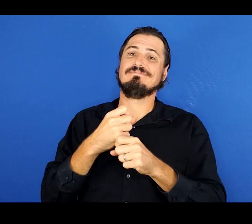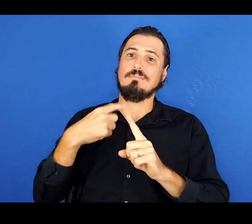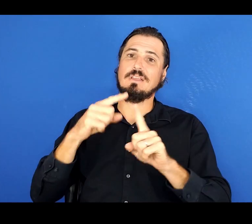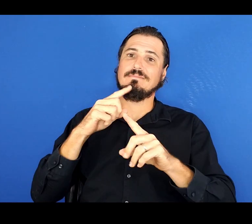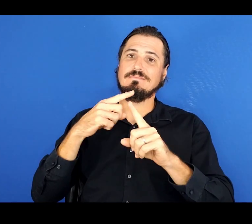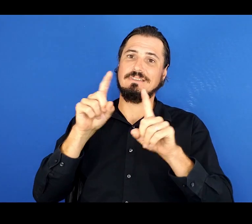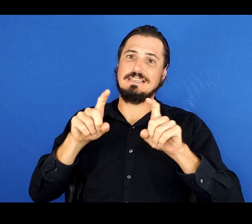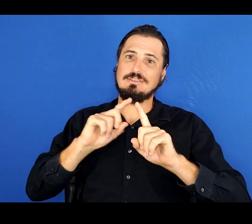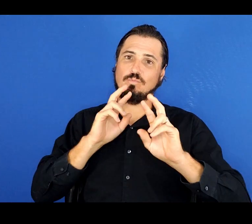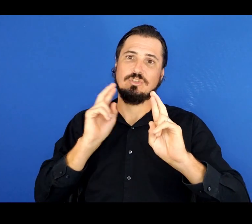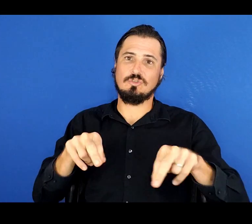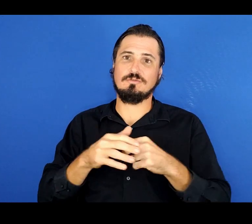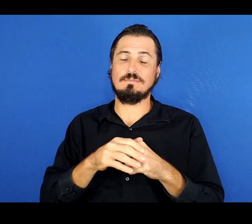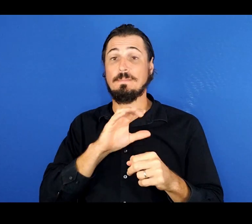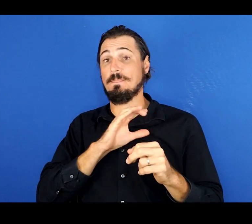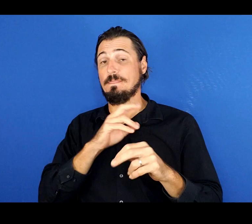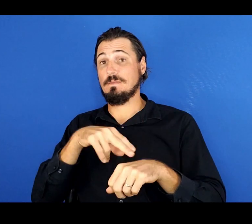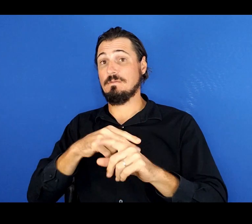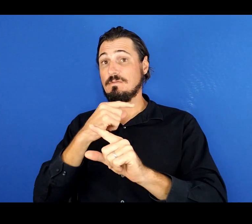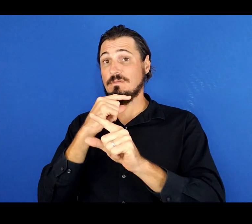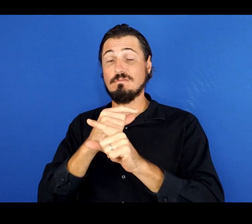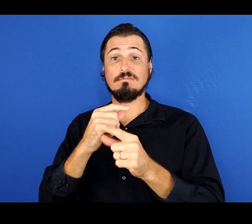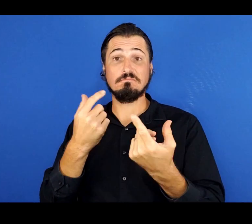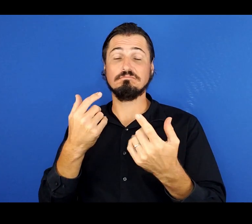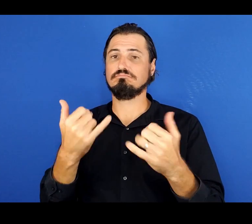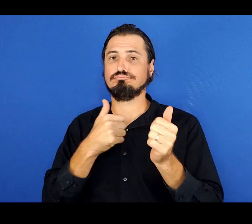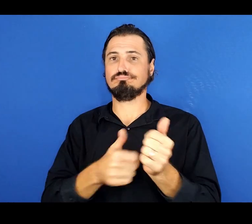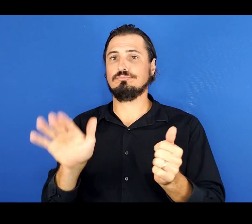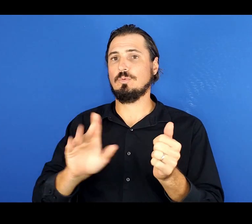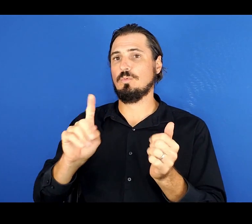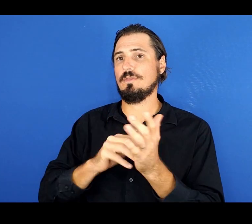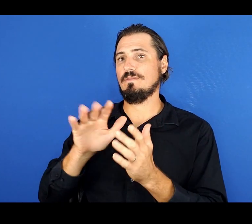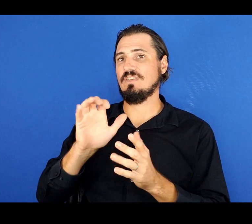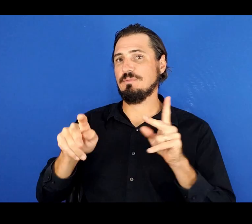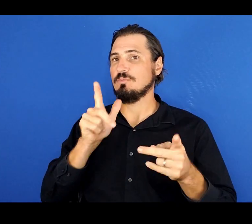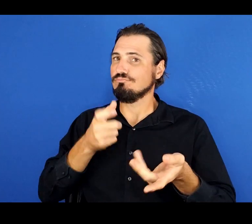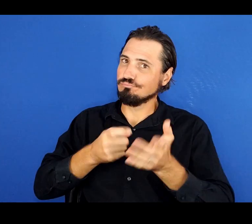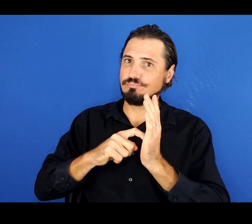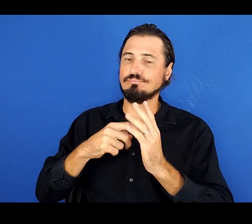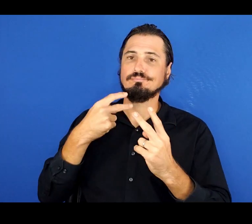Our police and national guard personnel are tracking nearly 1,500 people in travel-related quarantine